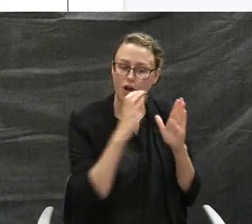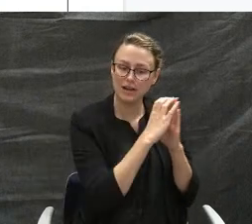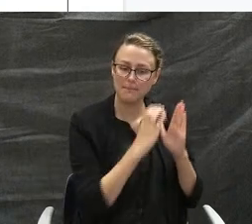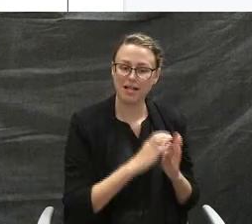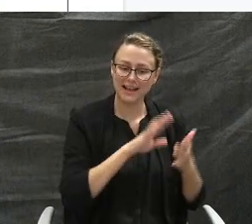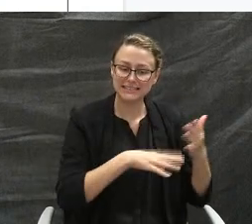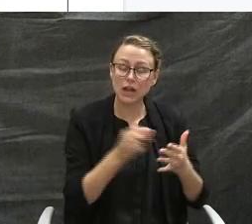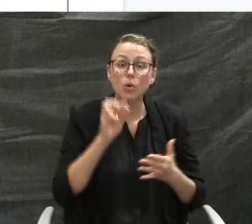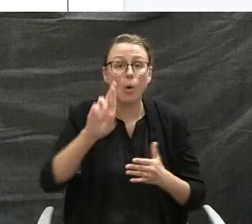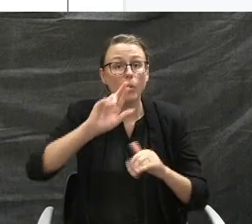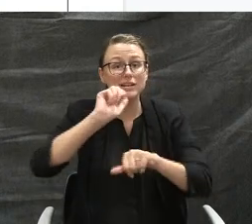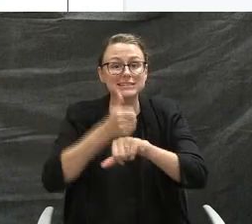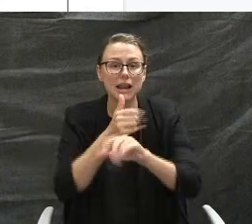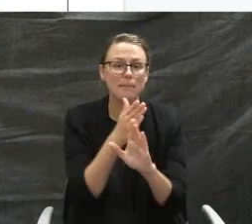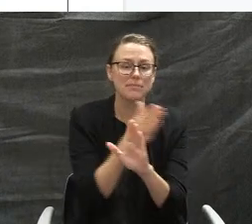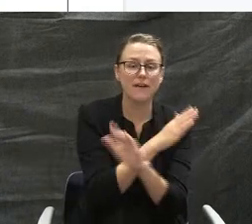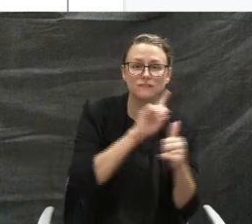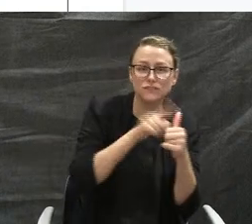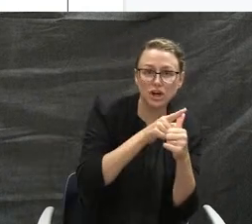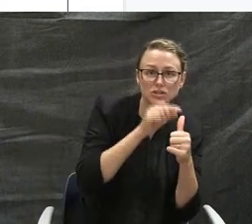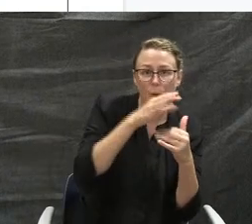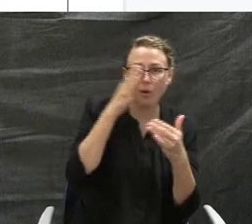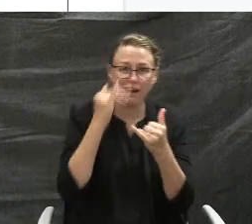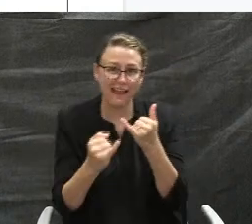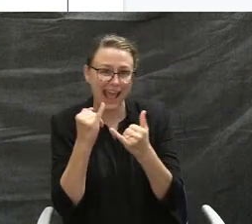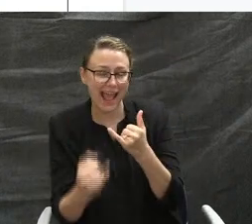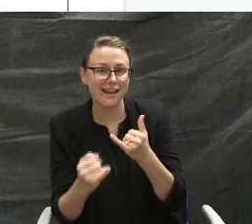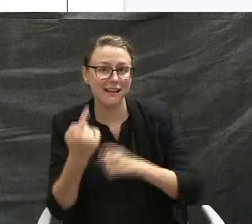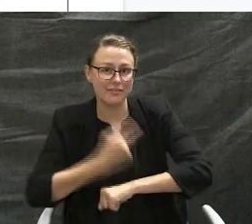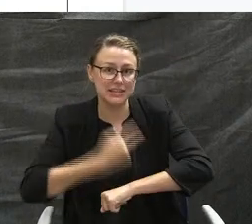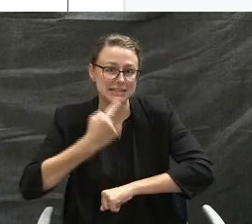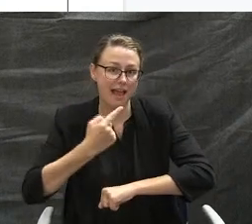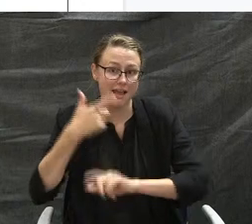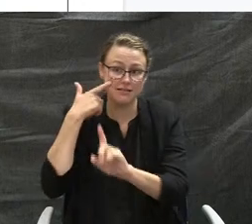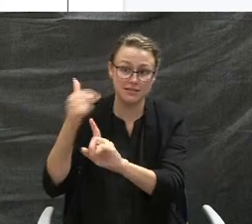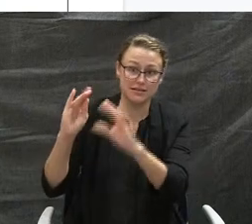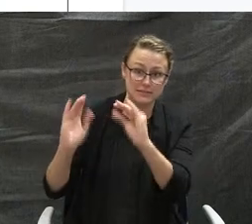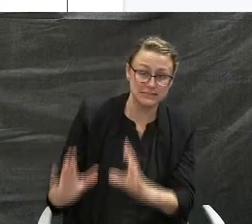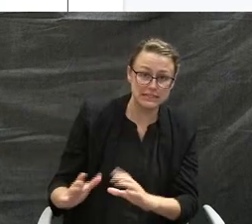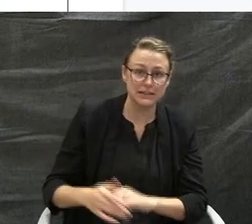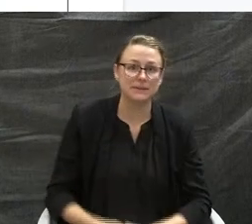schedule or be at the beginning or end of the day. Administrative discretion for consistency purposes throughout